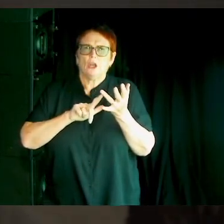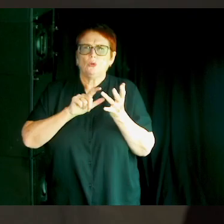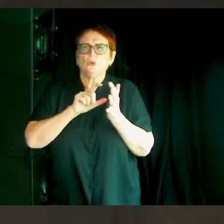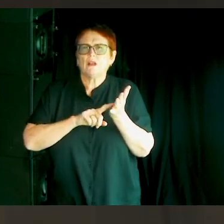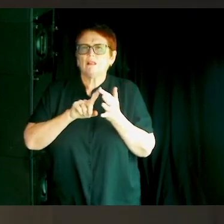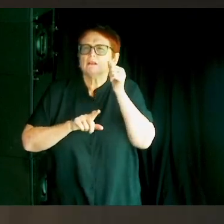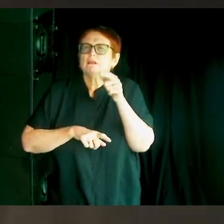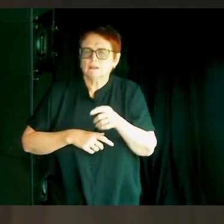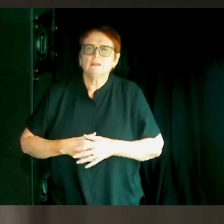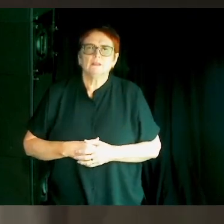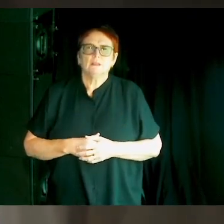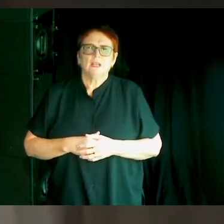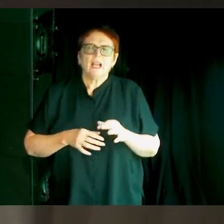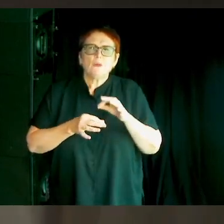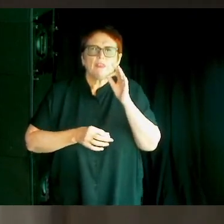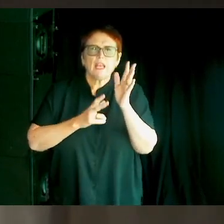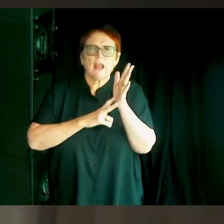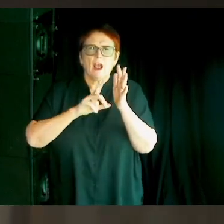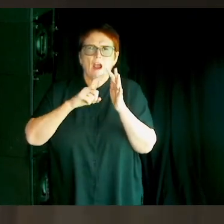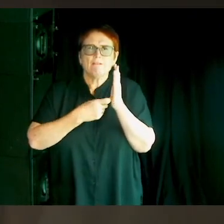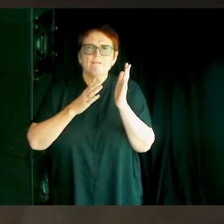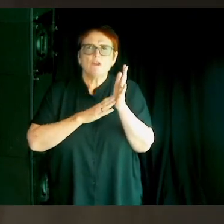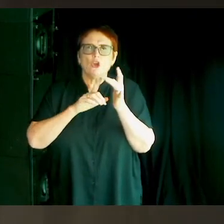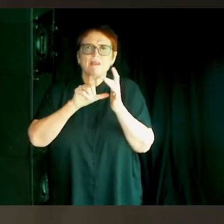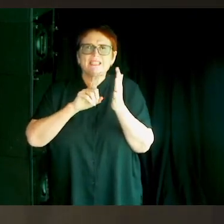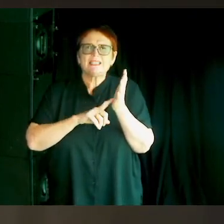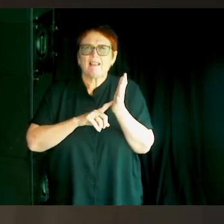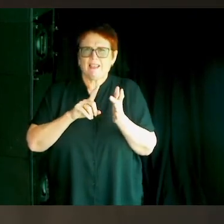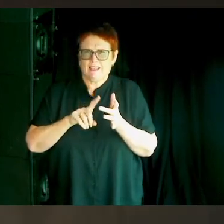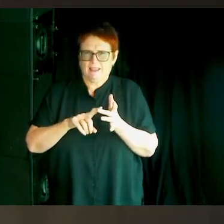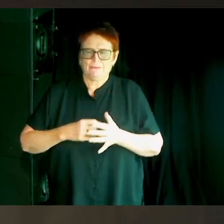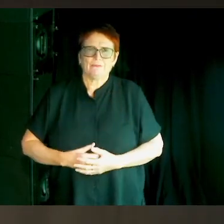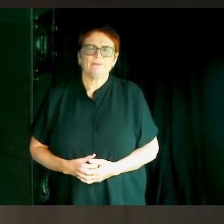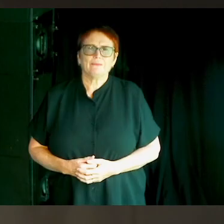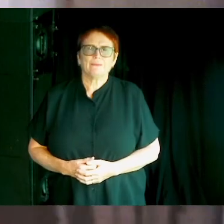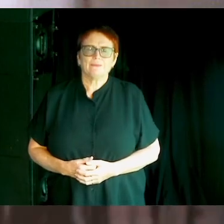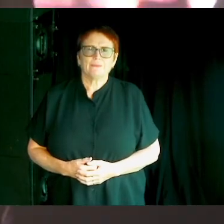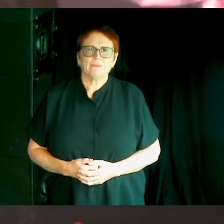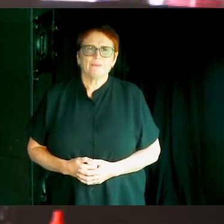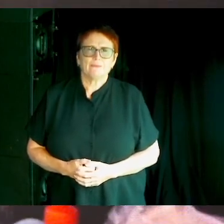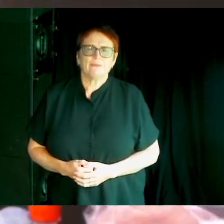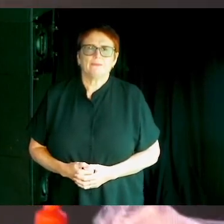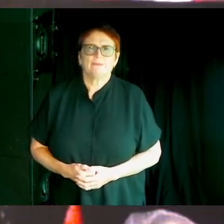noodle and a very thin vermicelli noodle ah that we are doing I know both of them